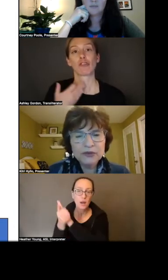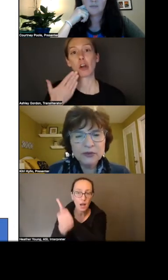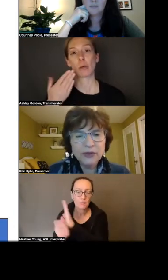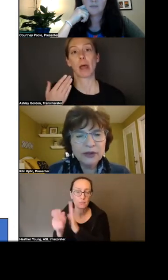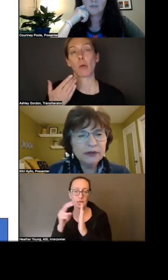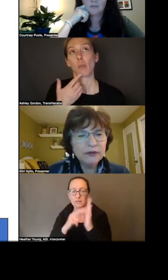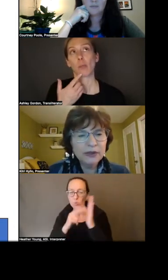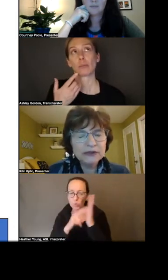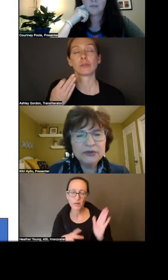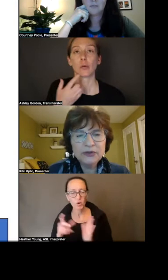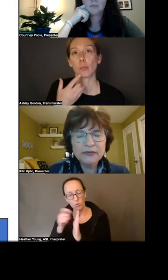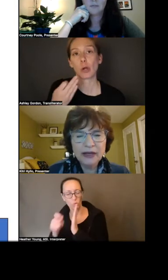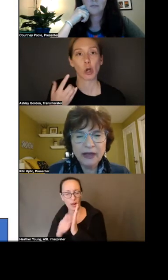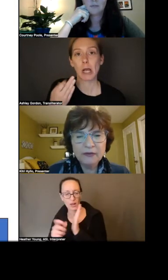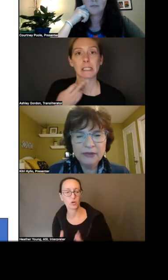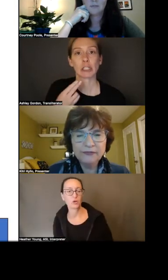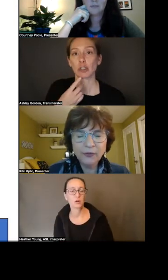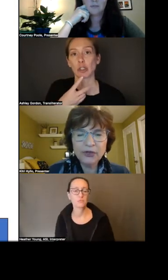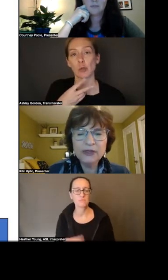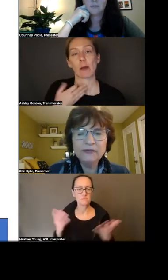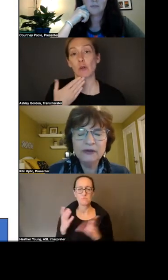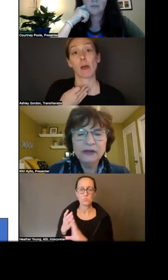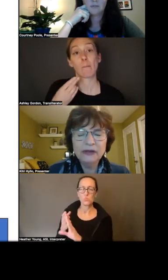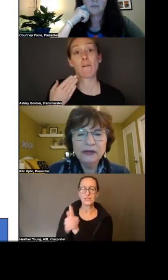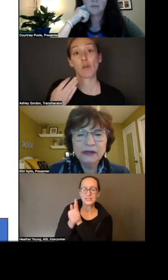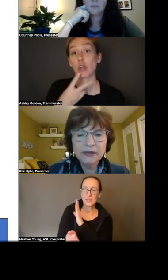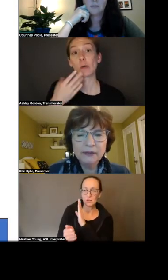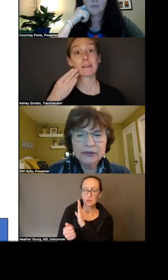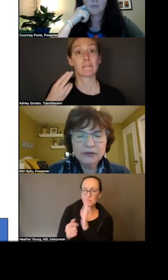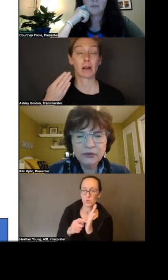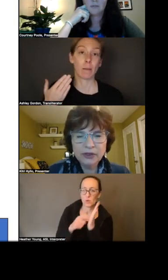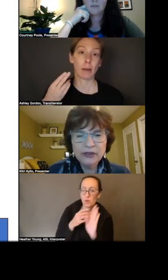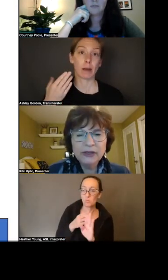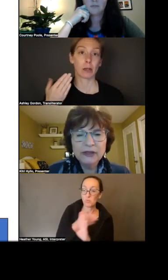So what skills do you have to have before you even come to the door